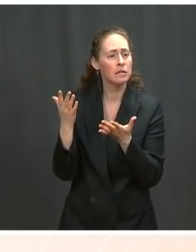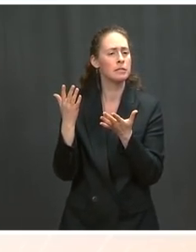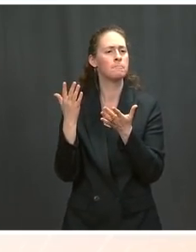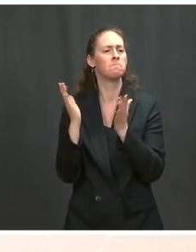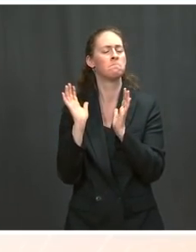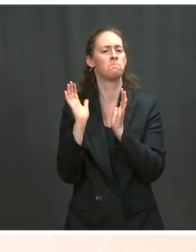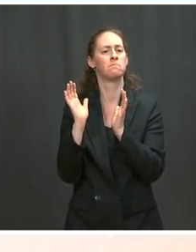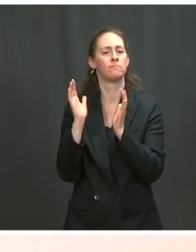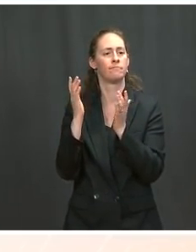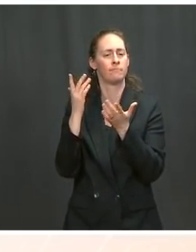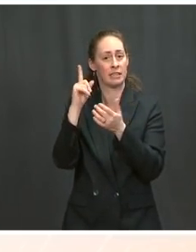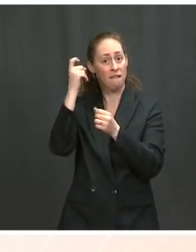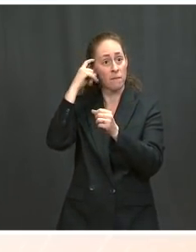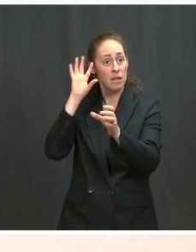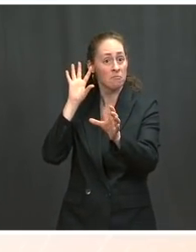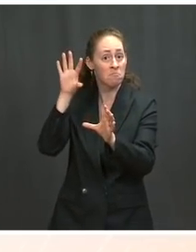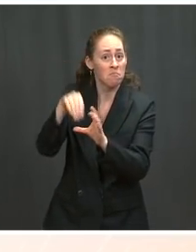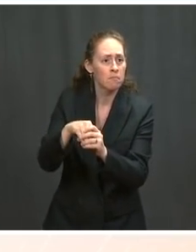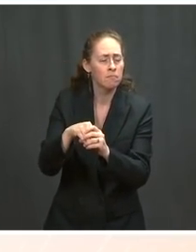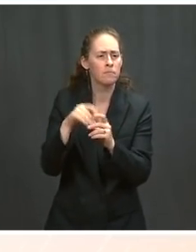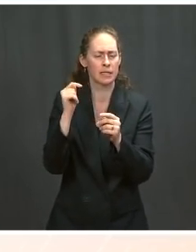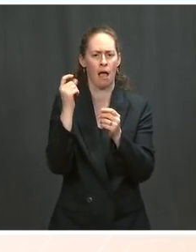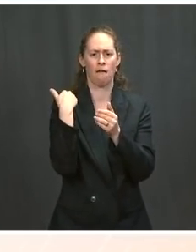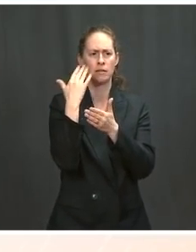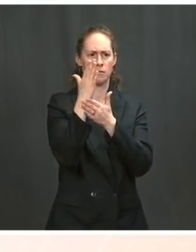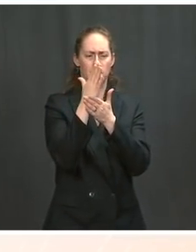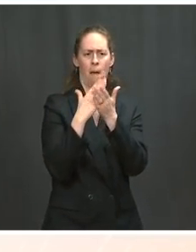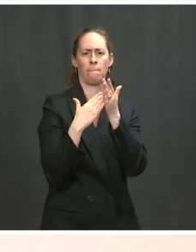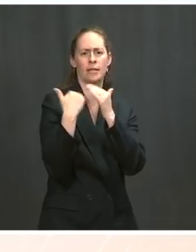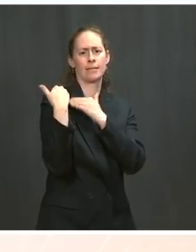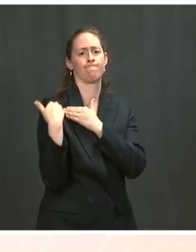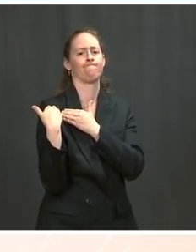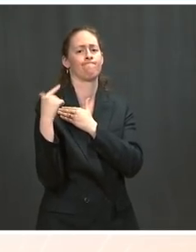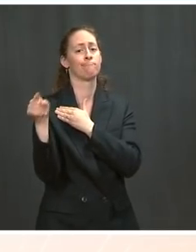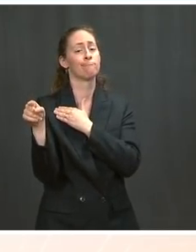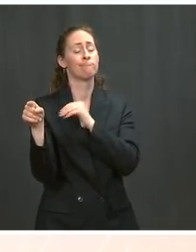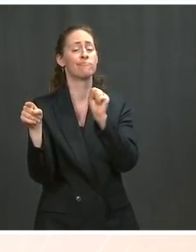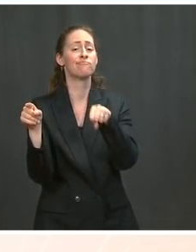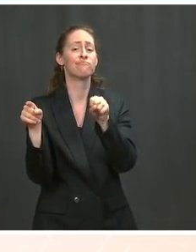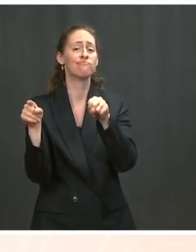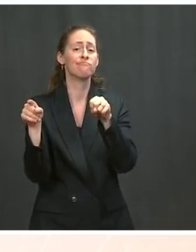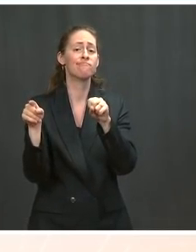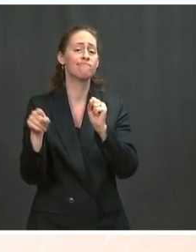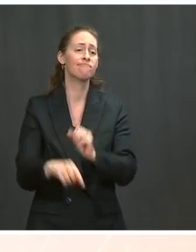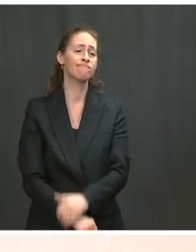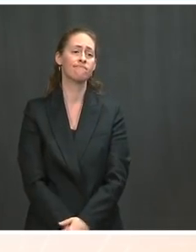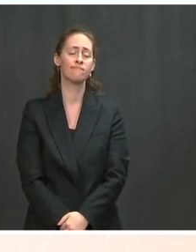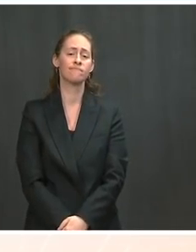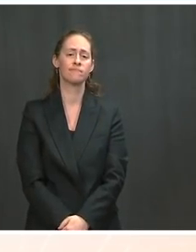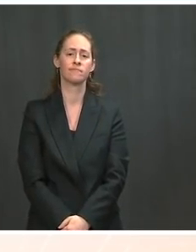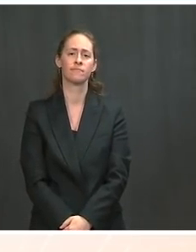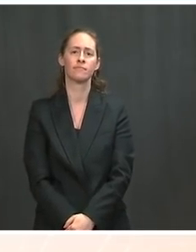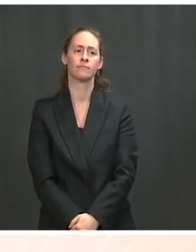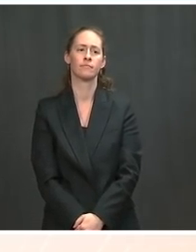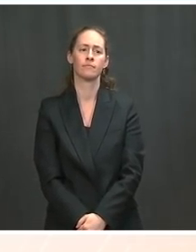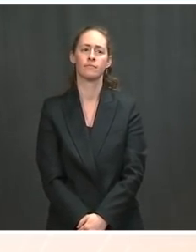The Press: And my final question to you goes to your reluctance to discuss the ransomware issue. Ms. Psaki: Mm-hmm.